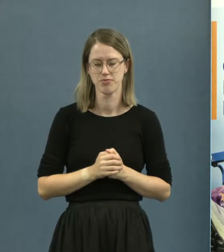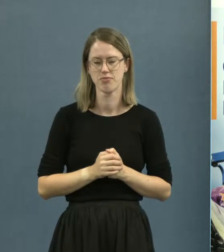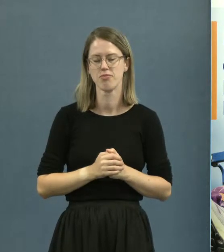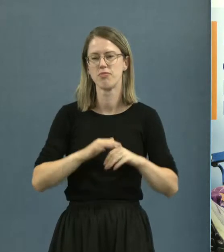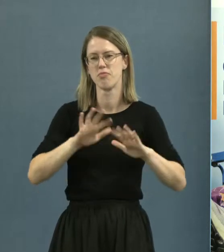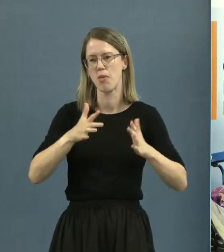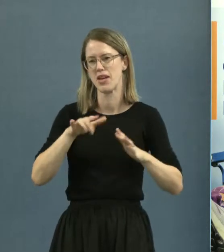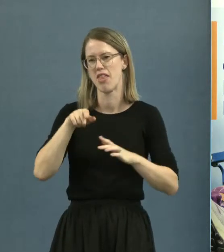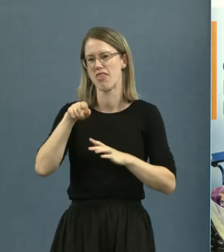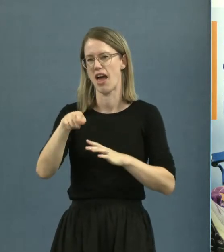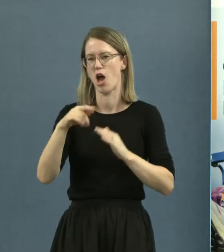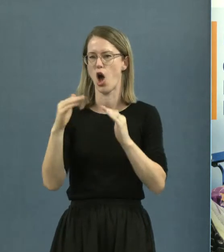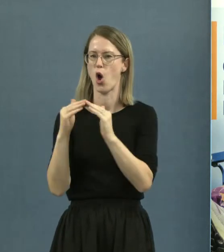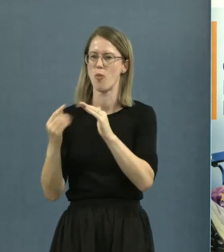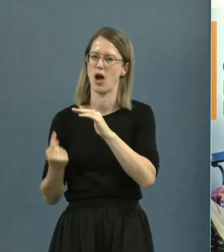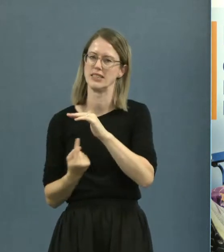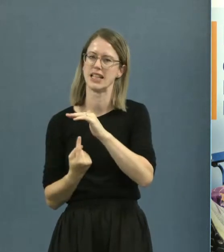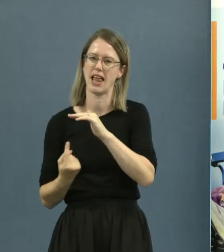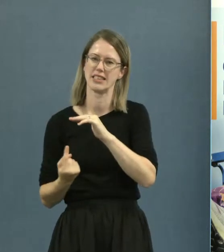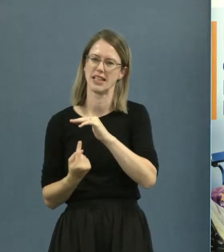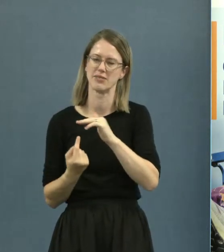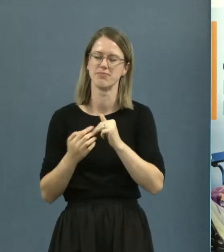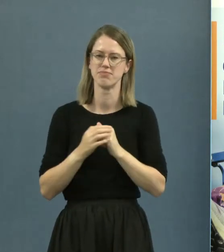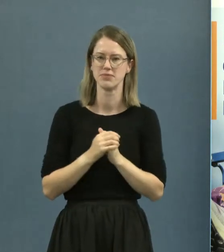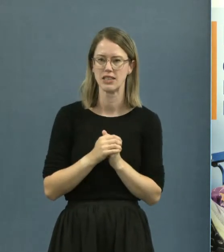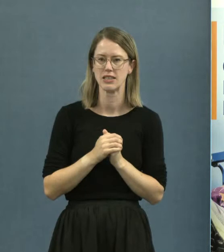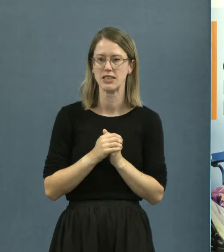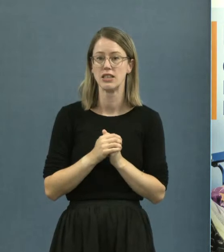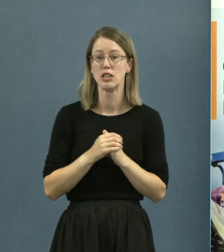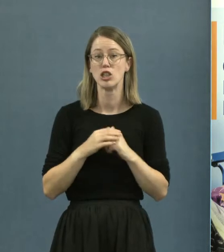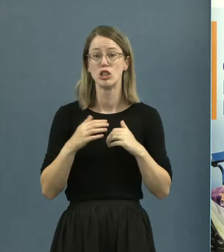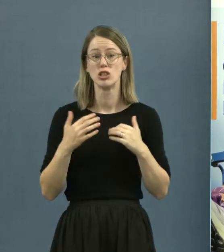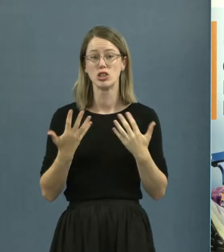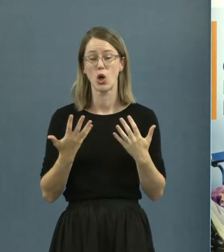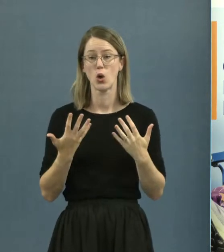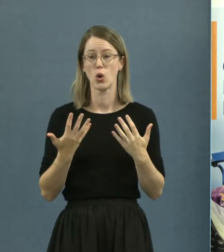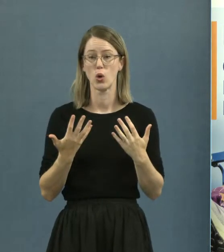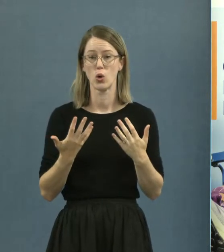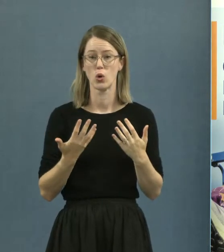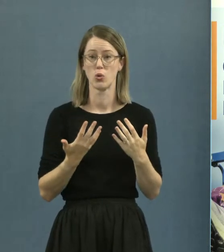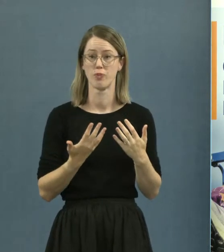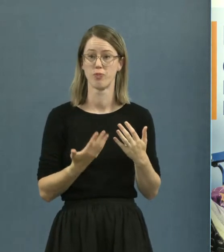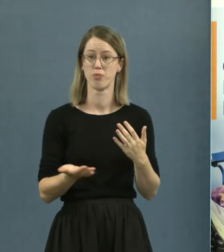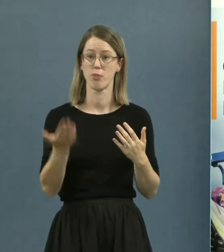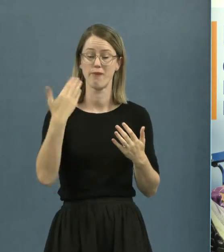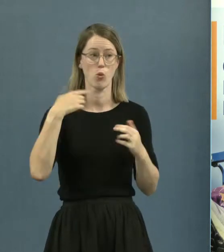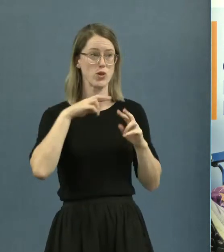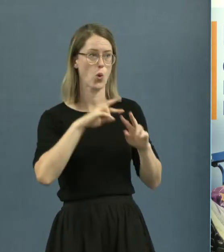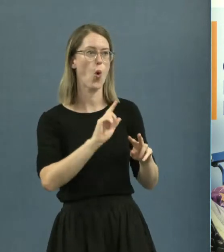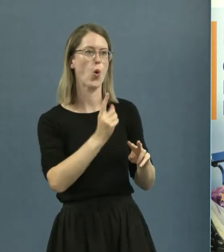does vary throughout the country. You know, what we're